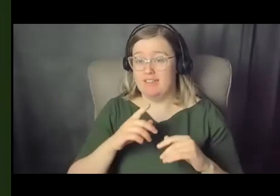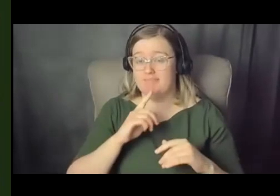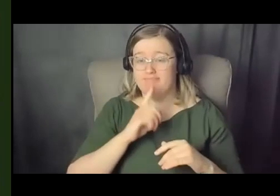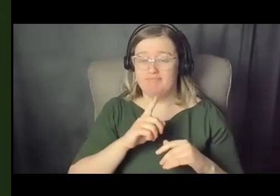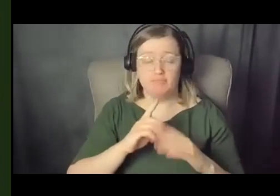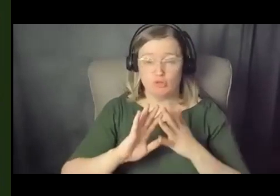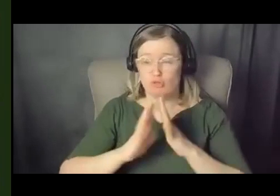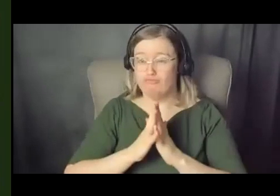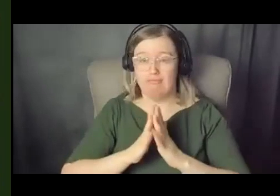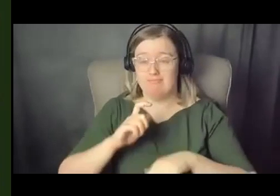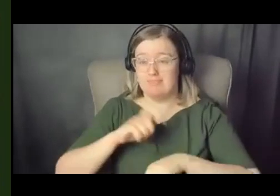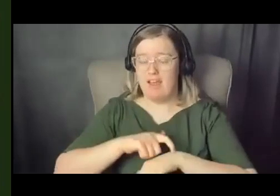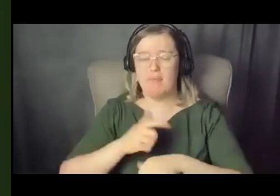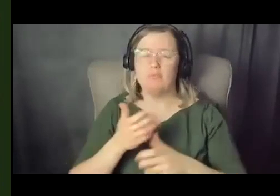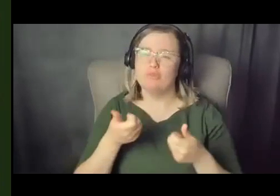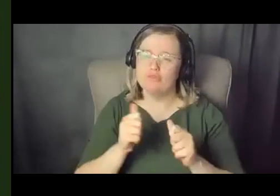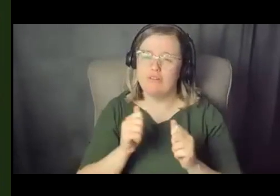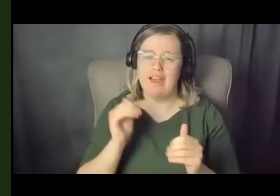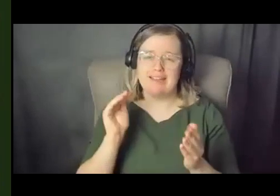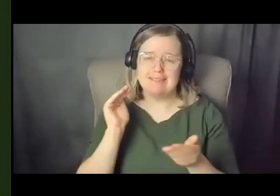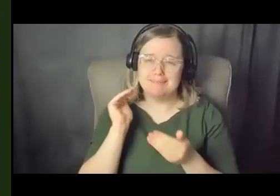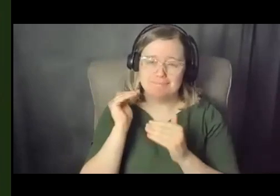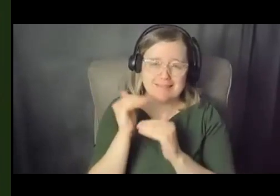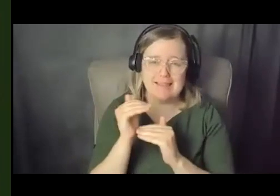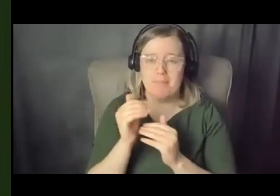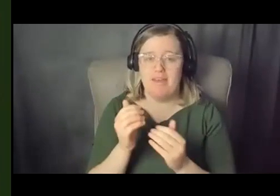amount of activity that happens during rush hour traffic, there will be some.